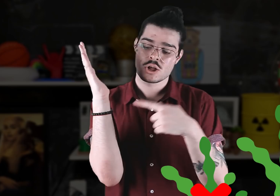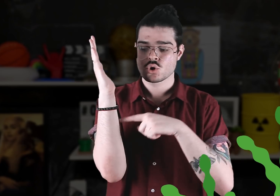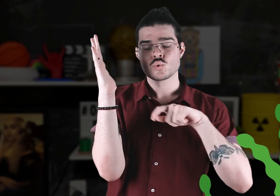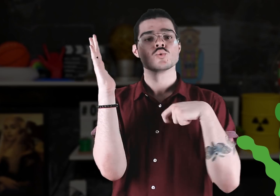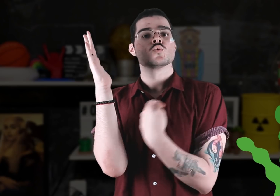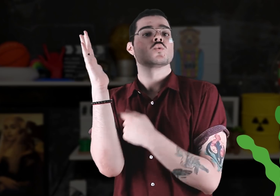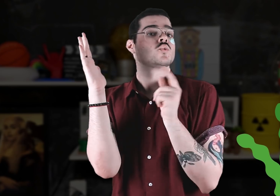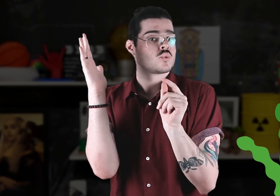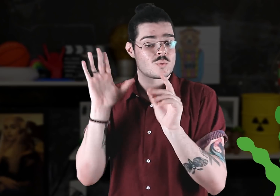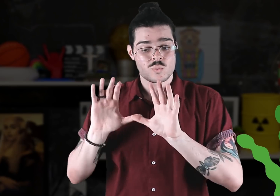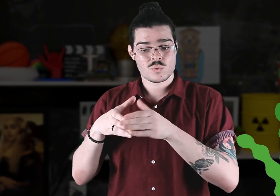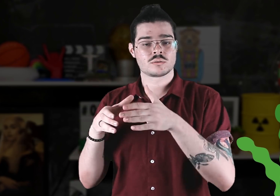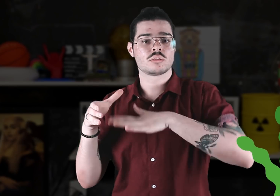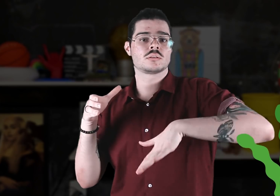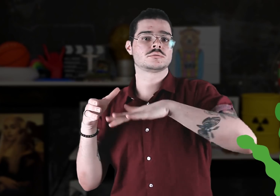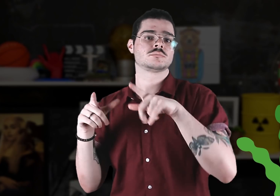that is why they are classified as ...